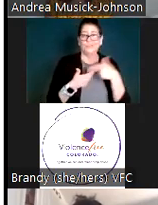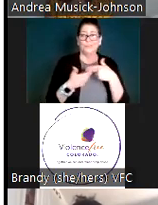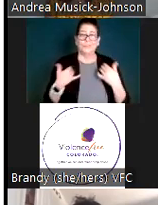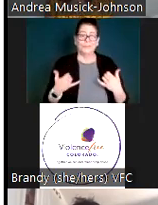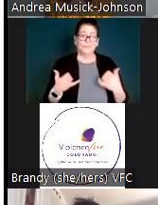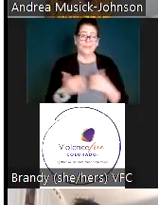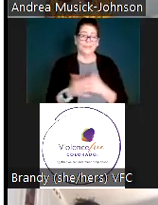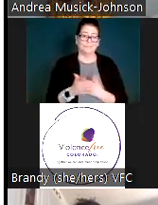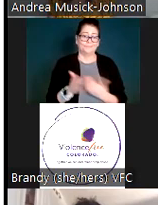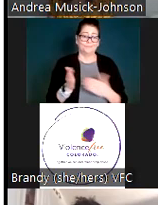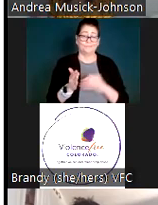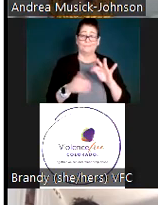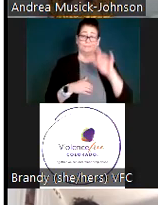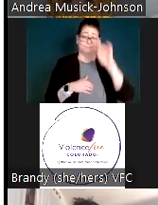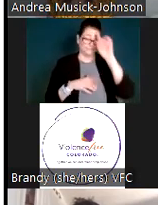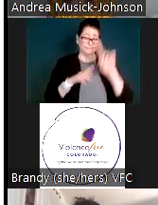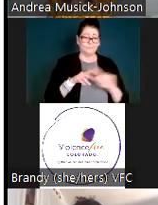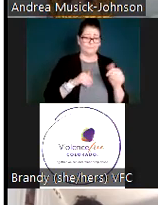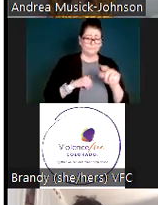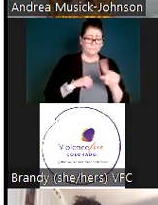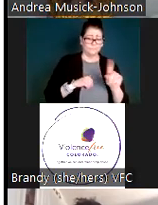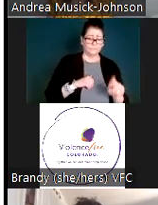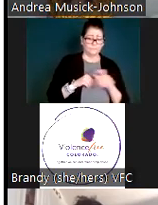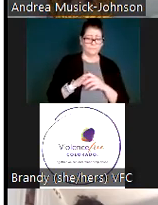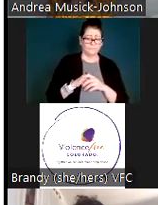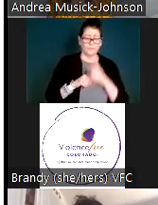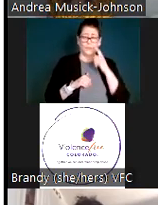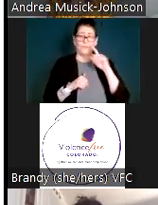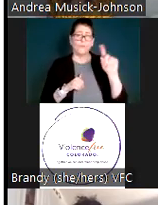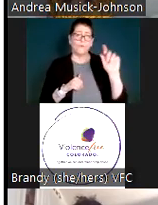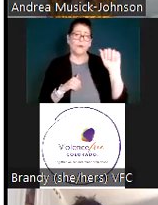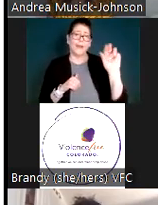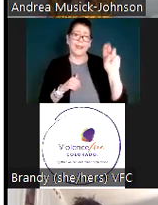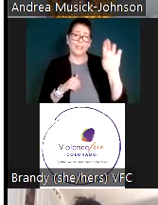if you think of questions that you have for Andrea or Robert, you can contact them directly.